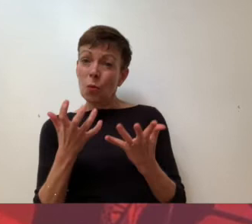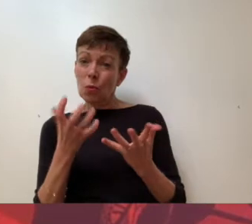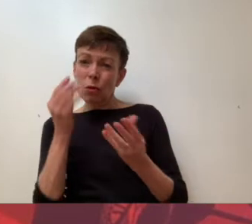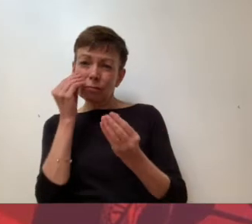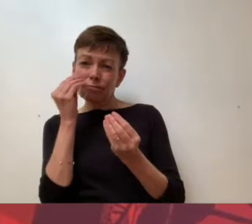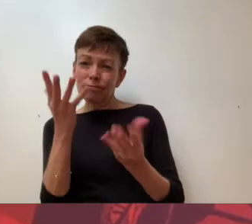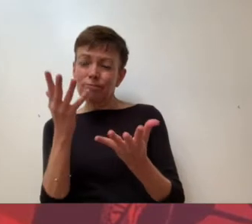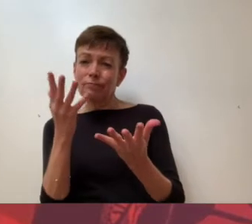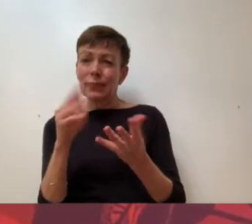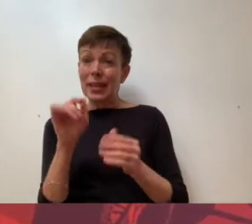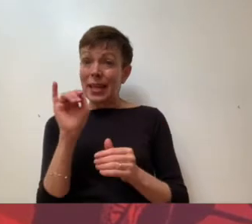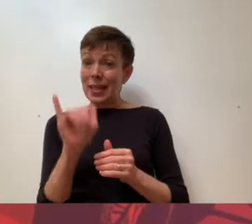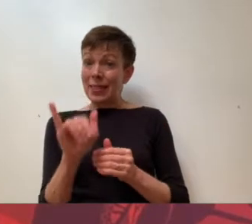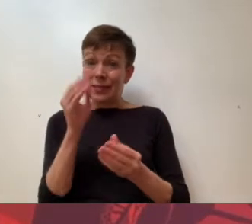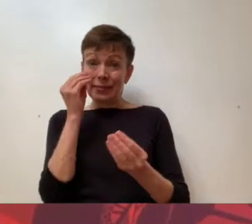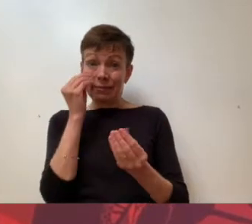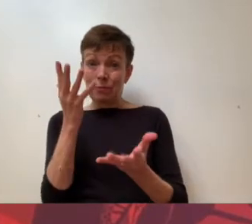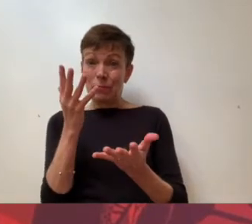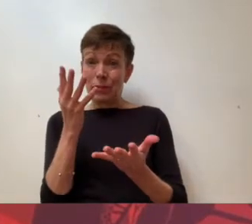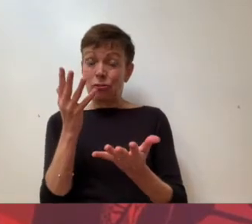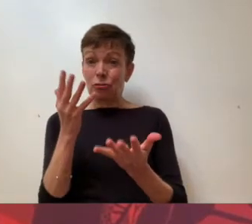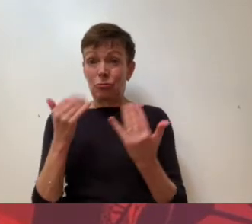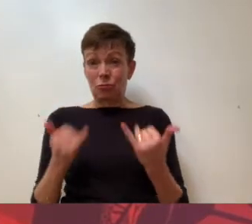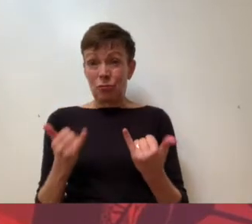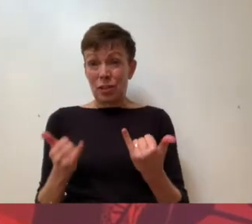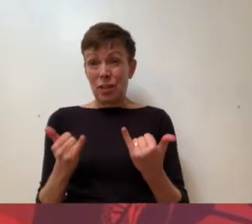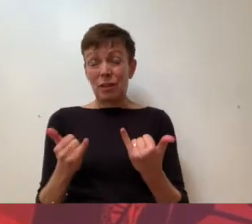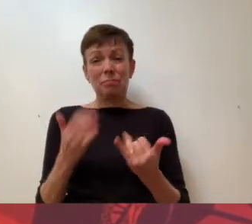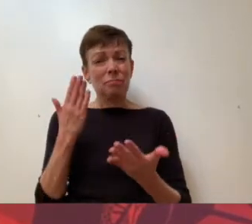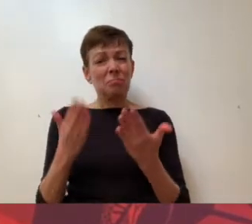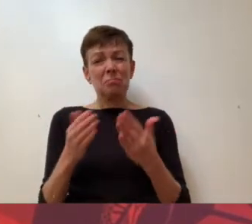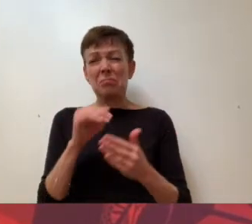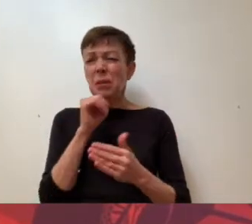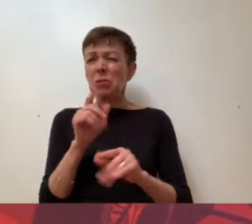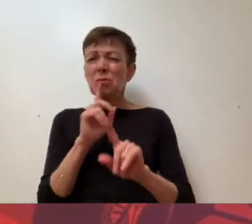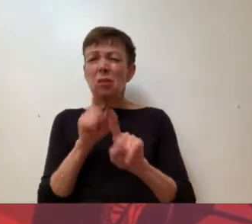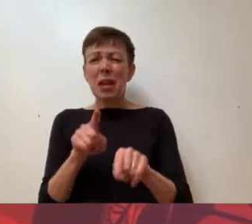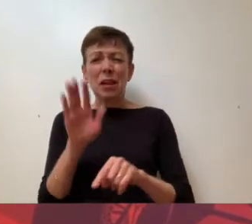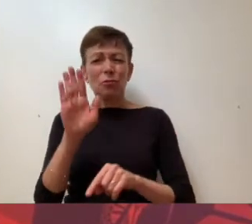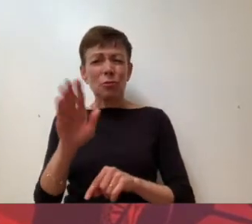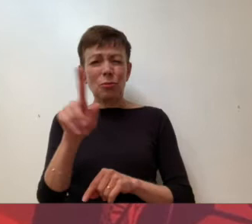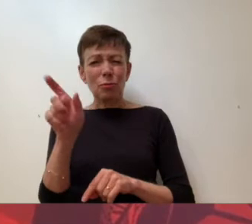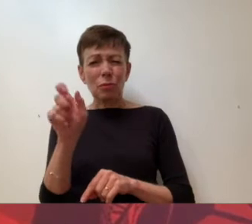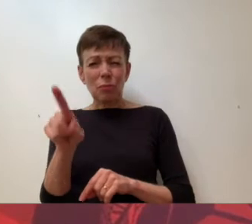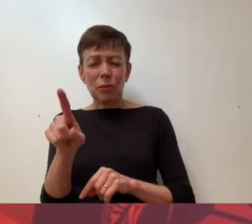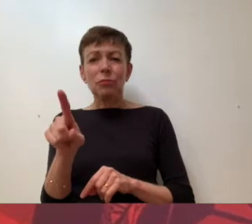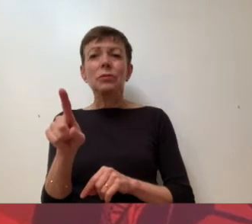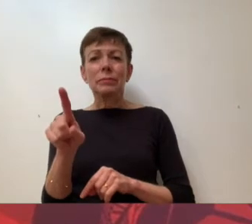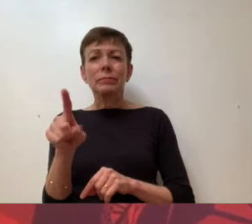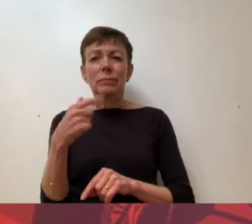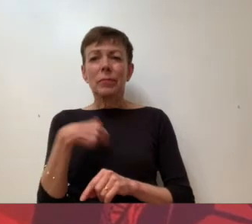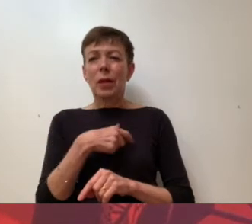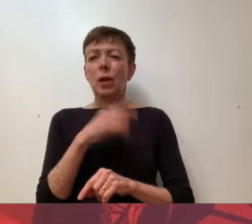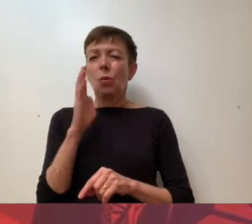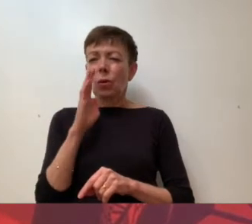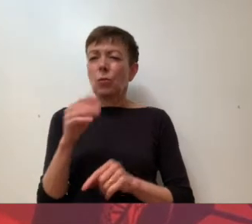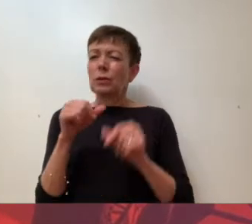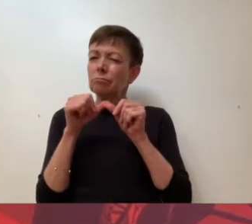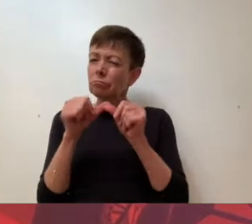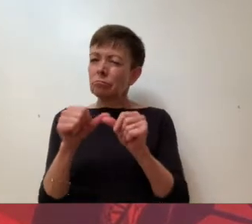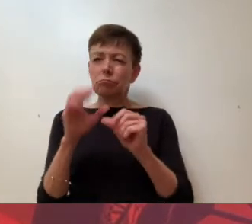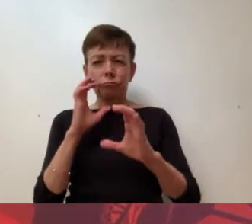This is a really exciting initiative that takes place throughout our community. We were